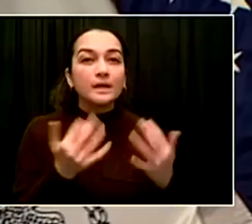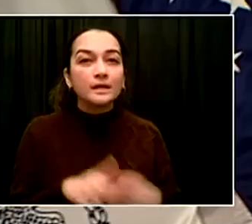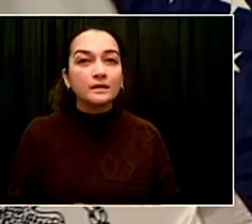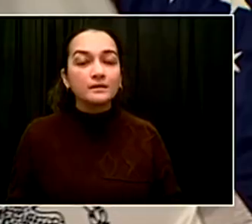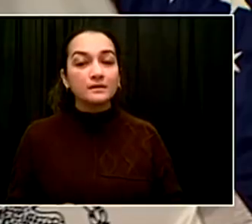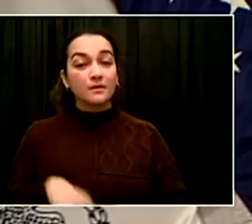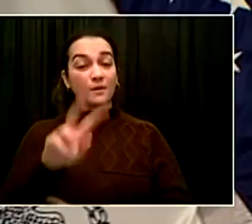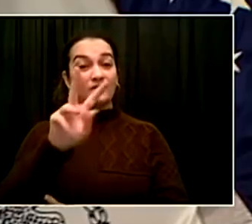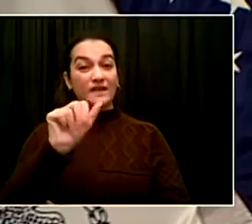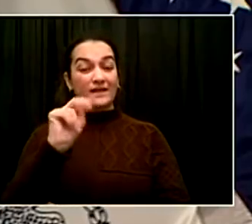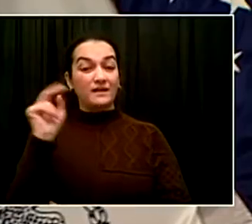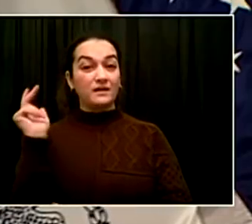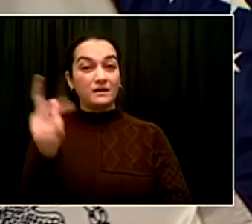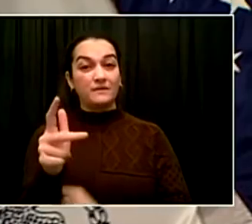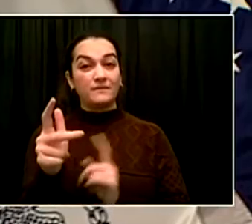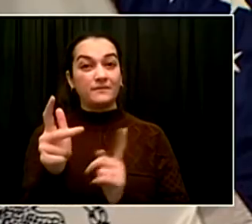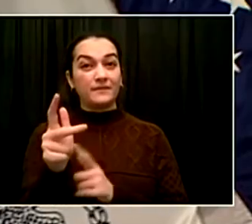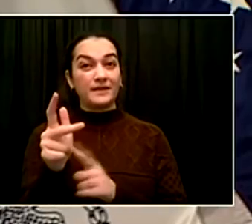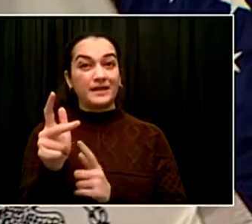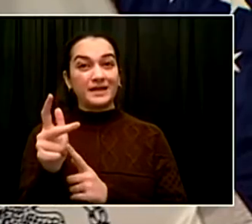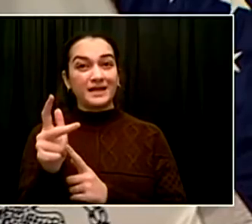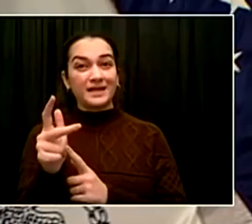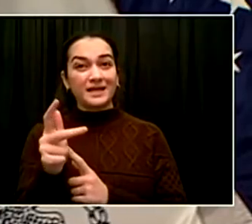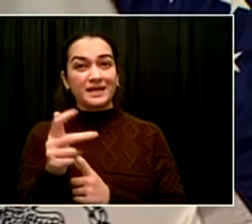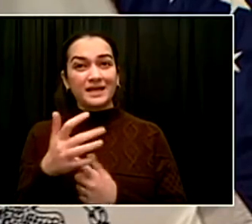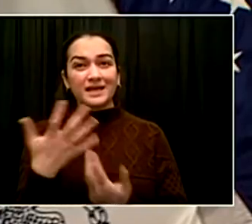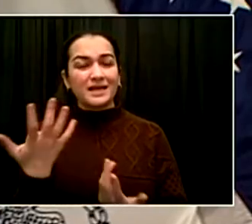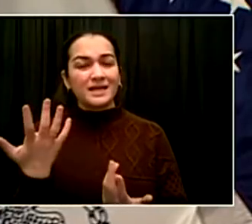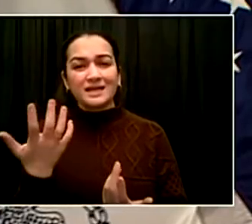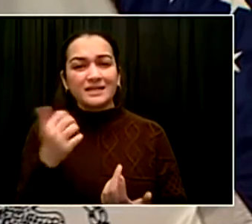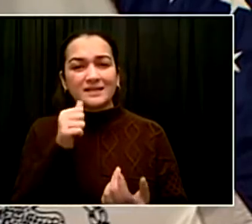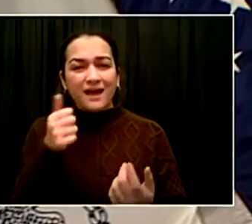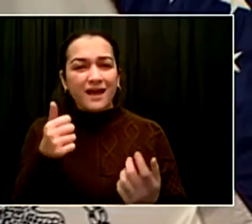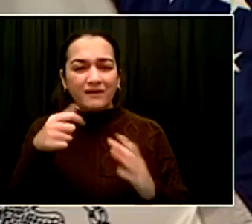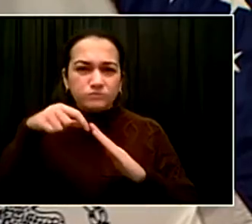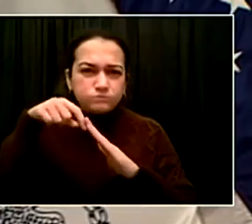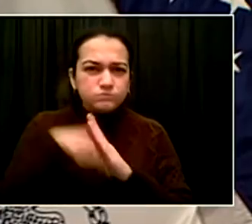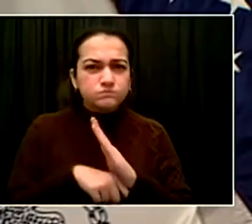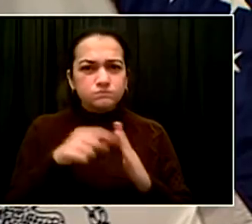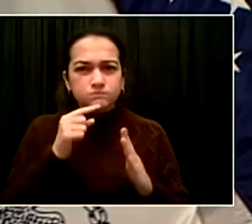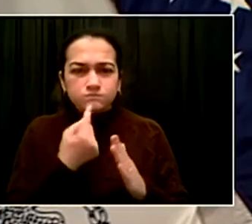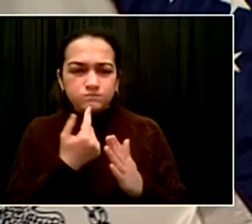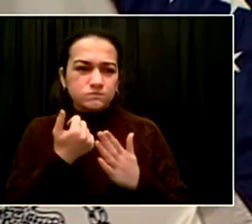TALKING ABOUT. THOSE ARE OBVIOUSLY THE